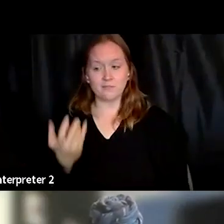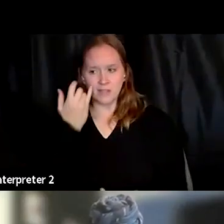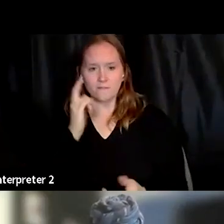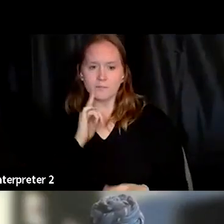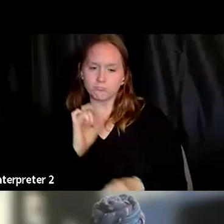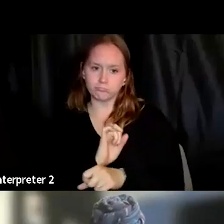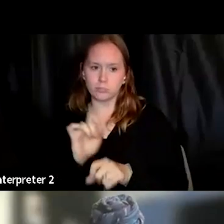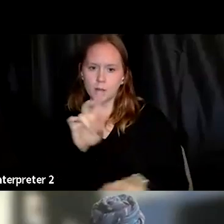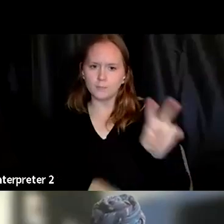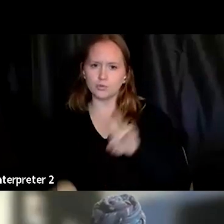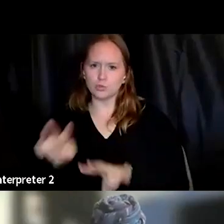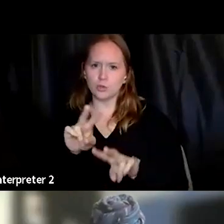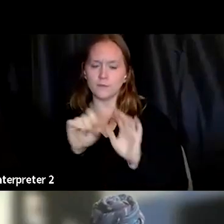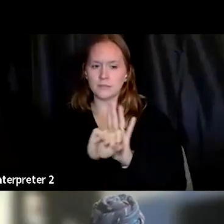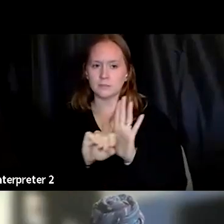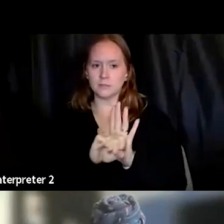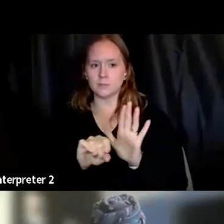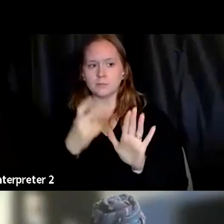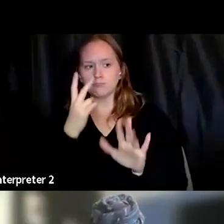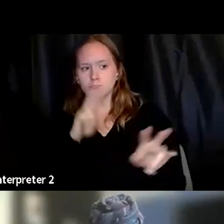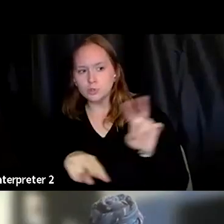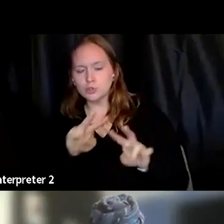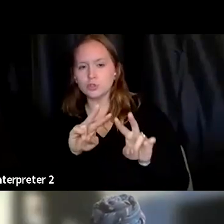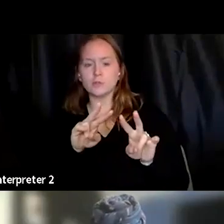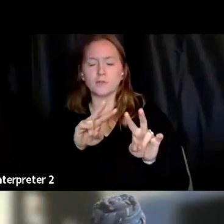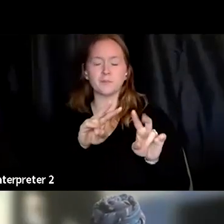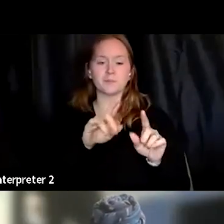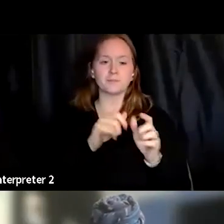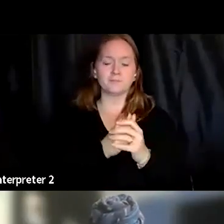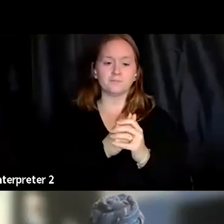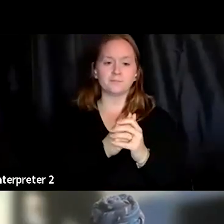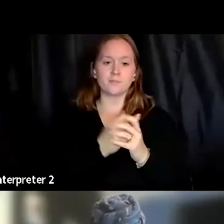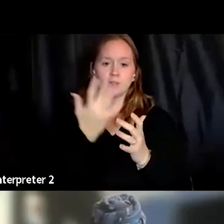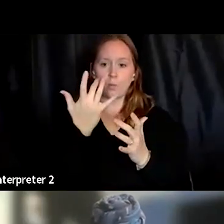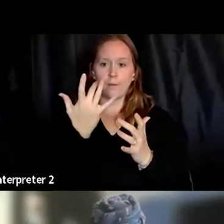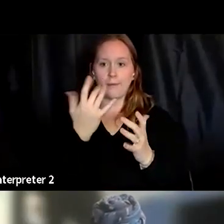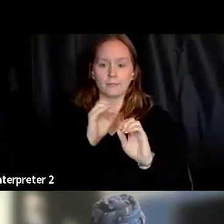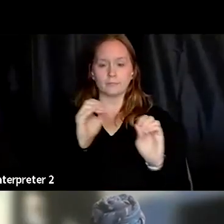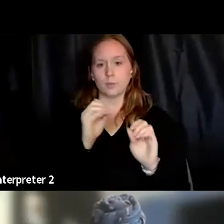and you can see and explain why there isn't evidence to back it up, that's really helpful.